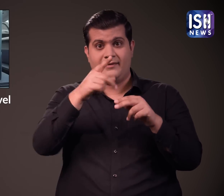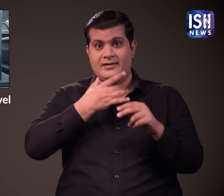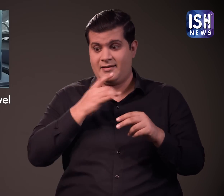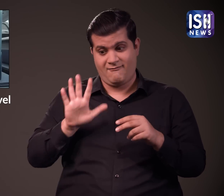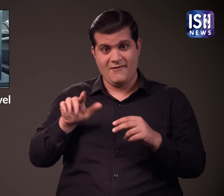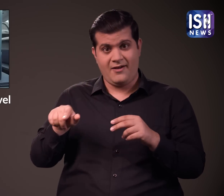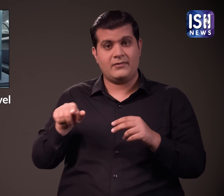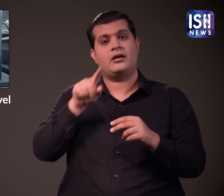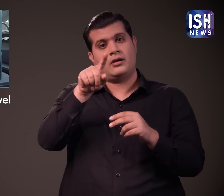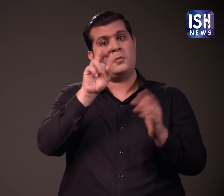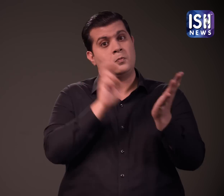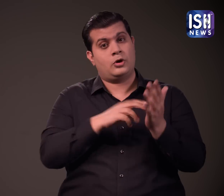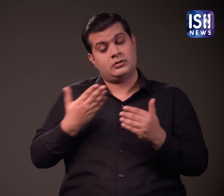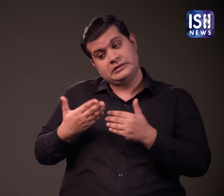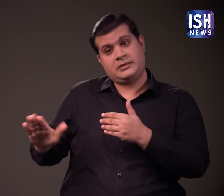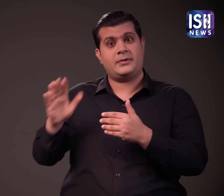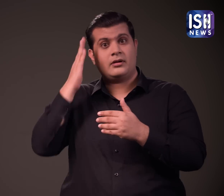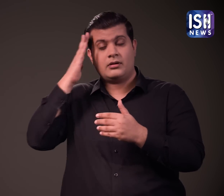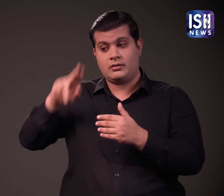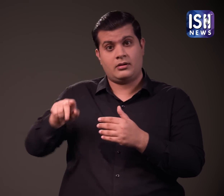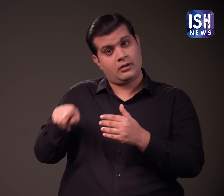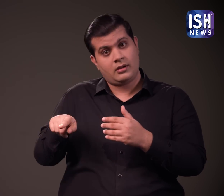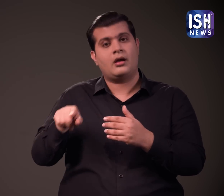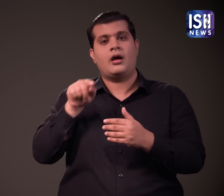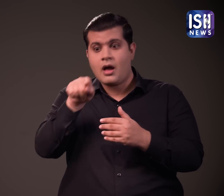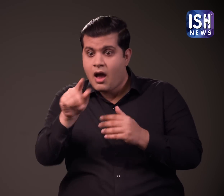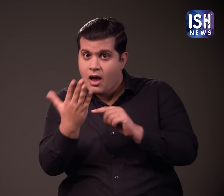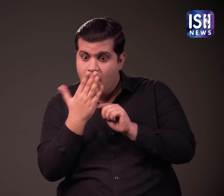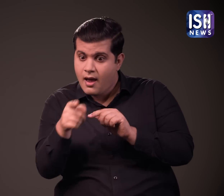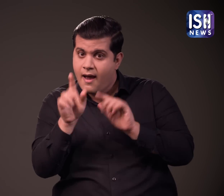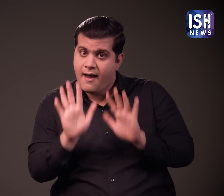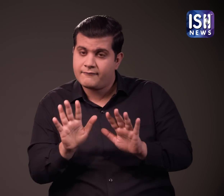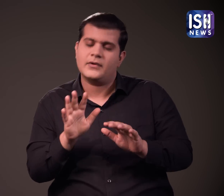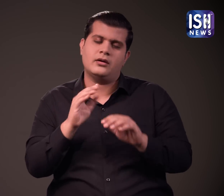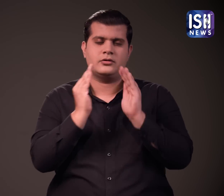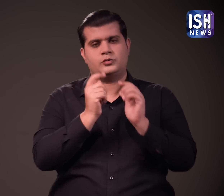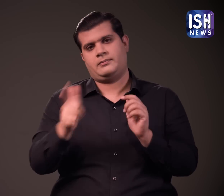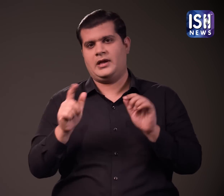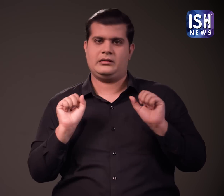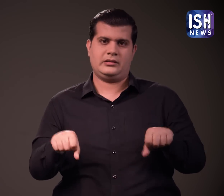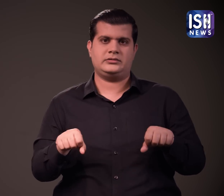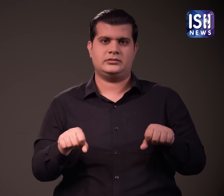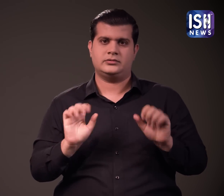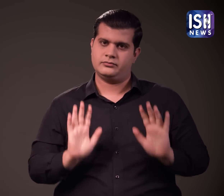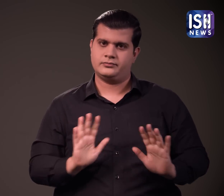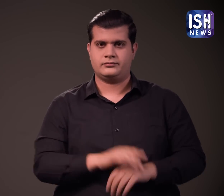If you child is above 5 years, then book a separate berth and pay for the insurance.